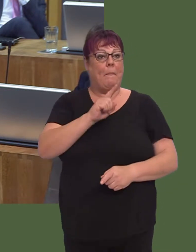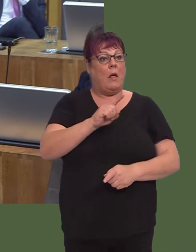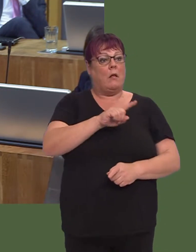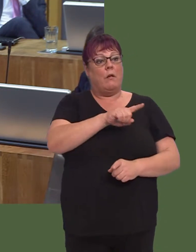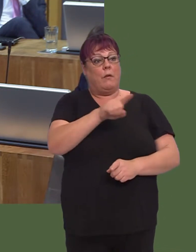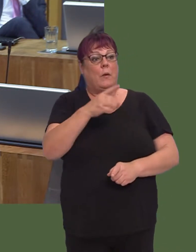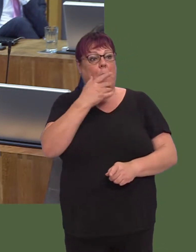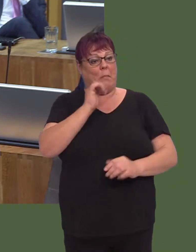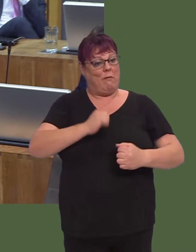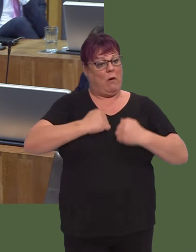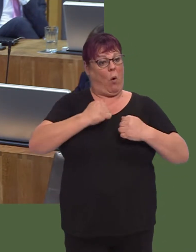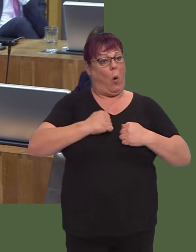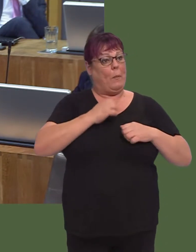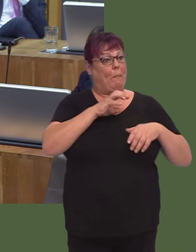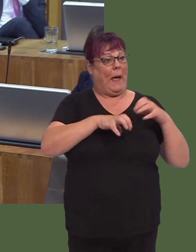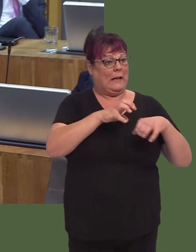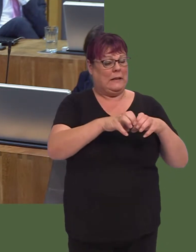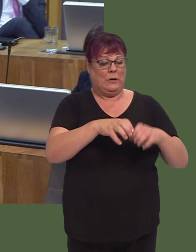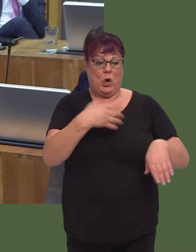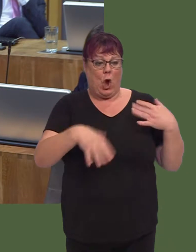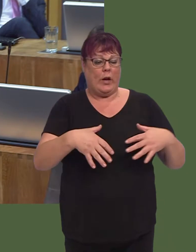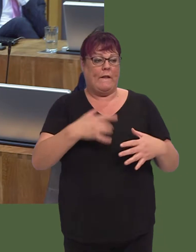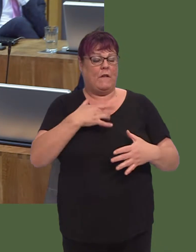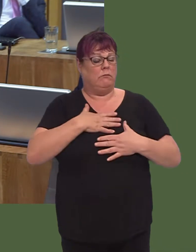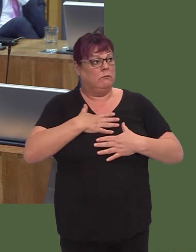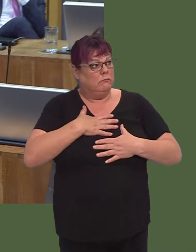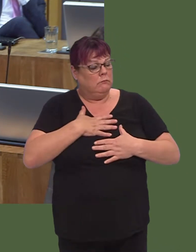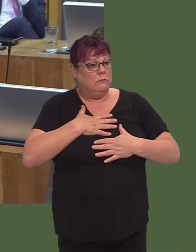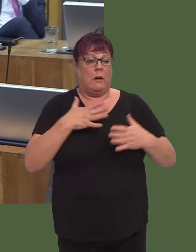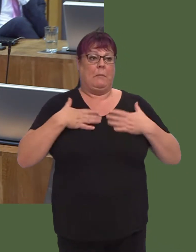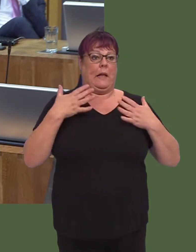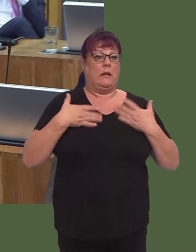It's deeply distressing, of course, for those who own pets and I would encourage them, even